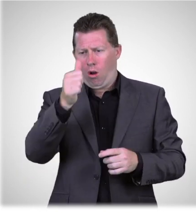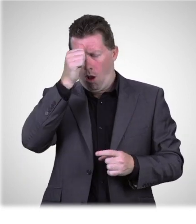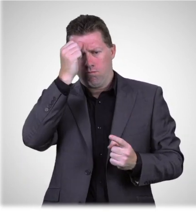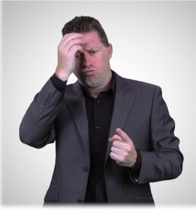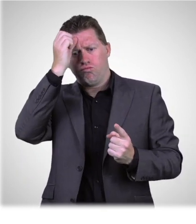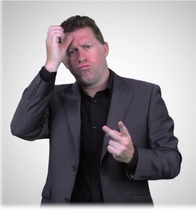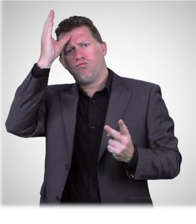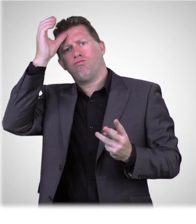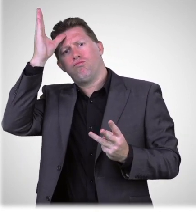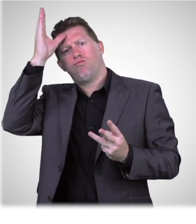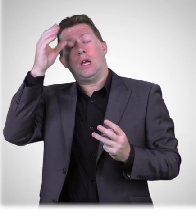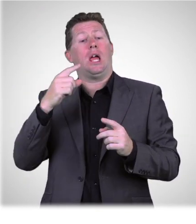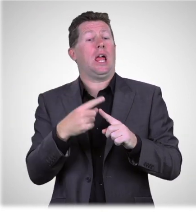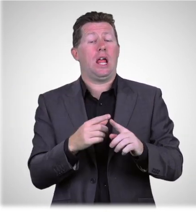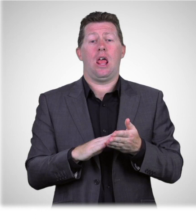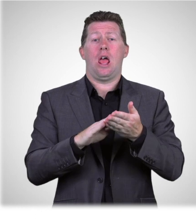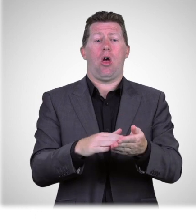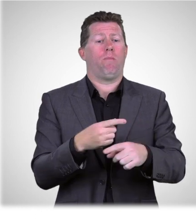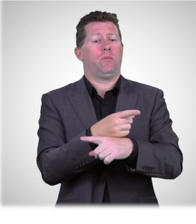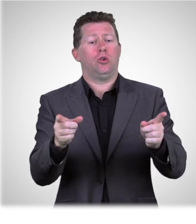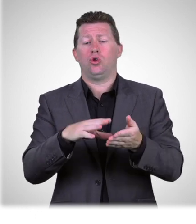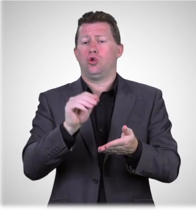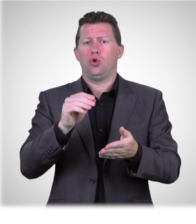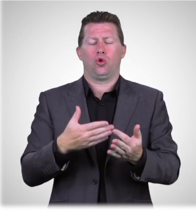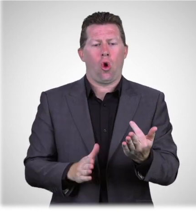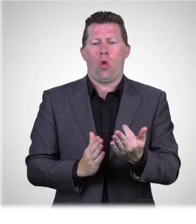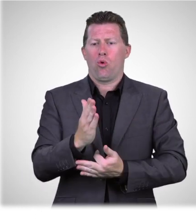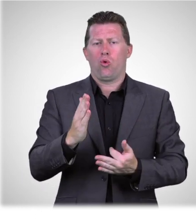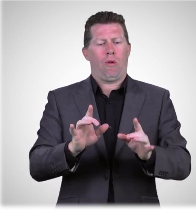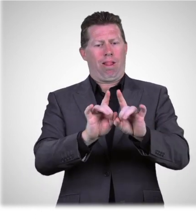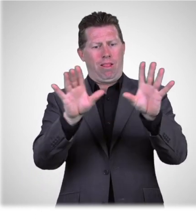It will also help students successfully navigate through the class activities and be clear on the